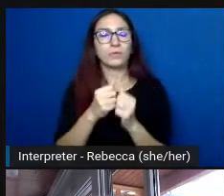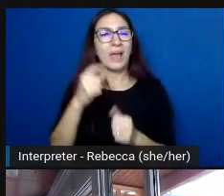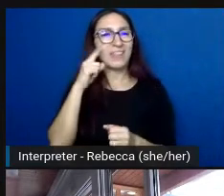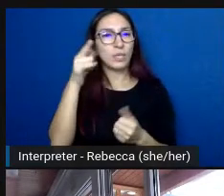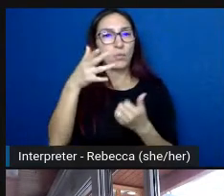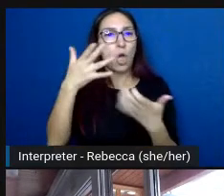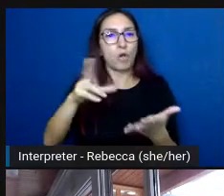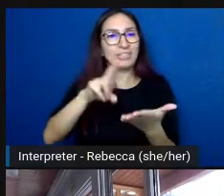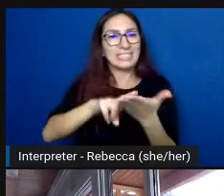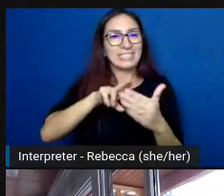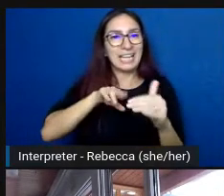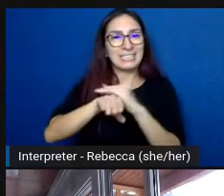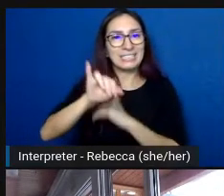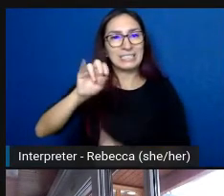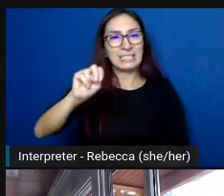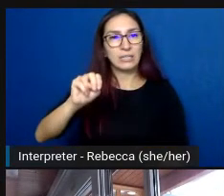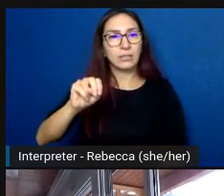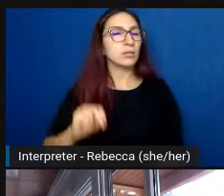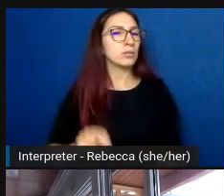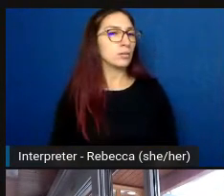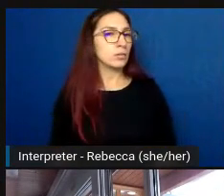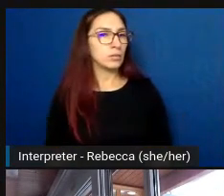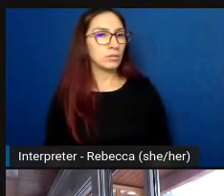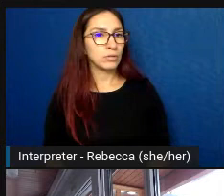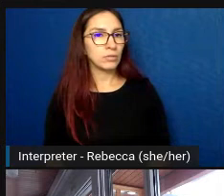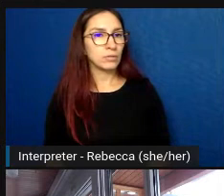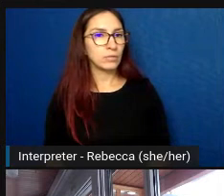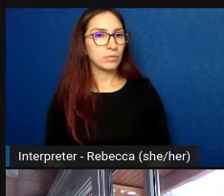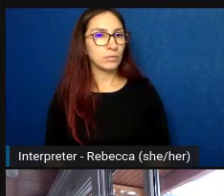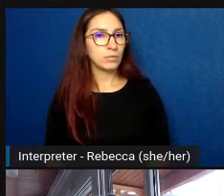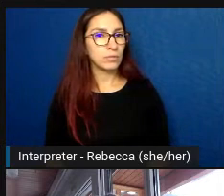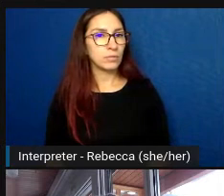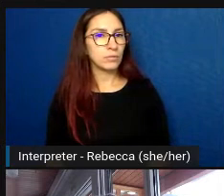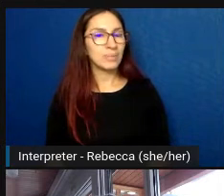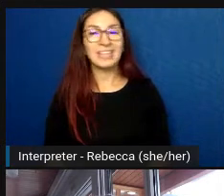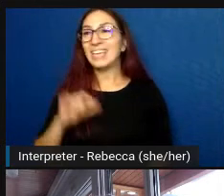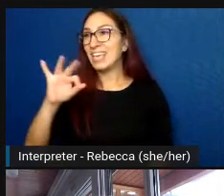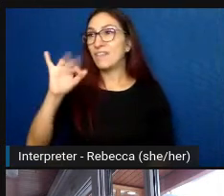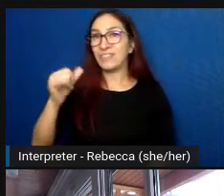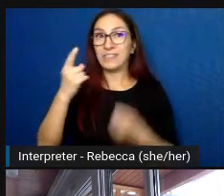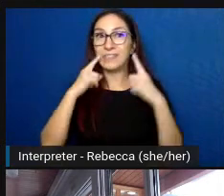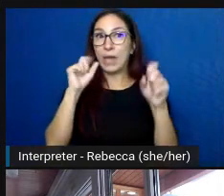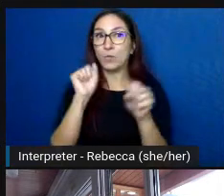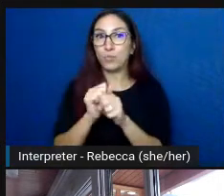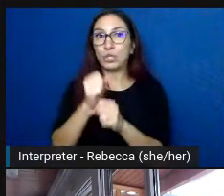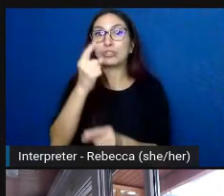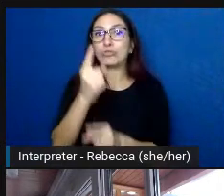what was the trick, but that worked correctly. Maybe they changed something in-between anyway.